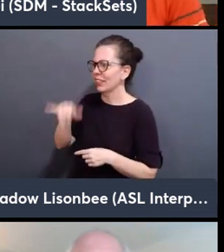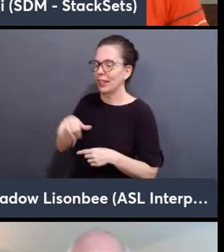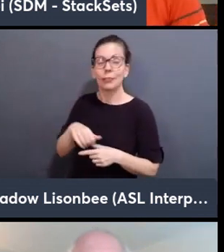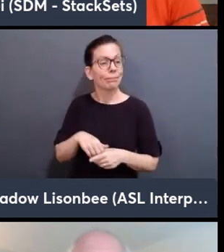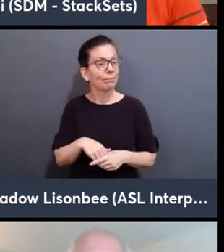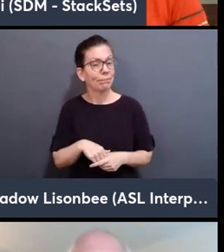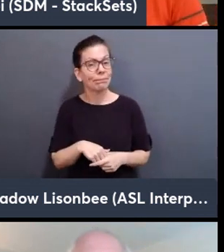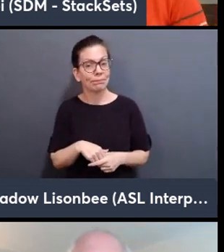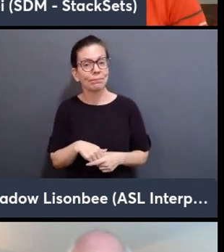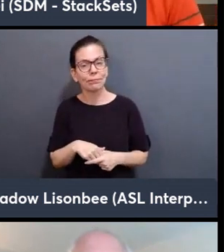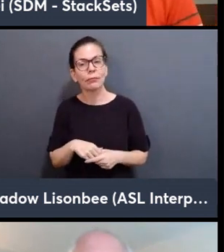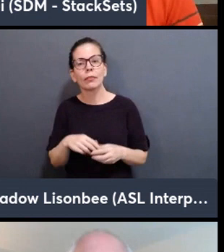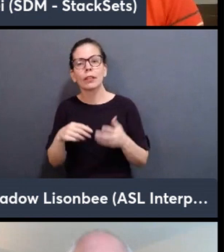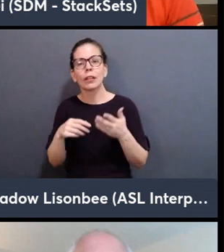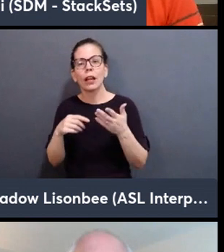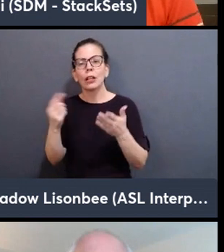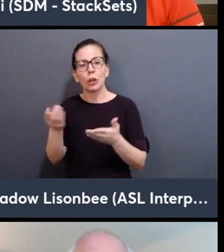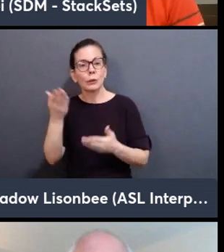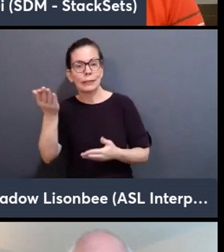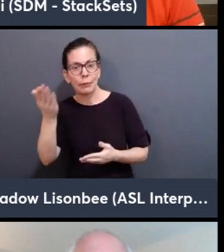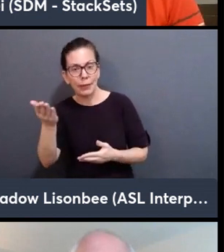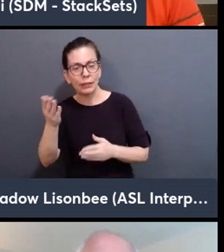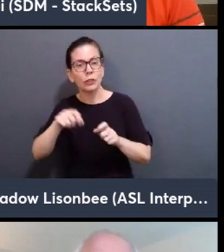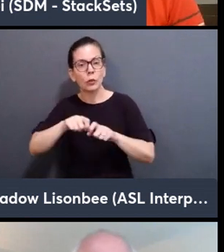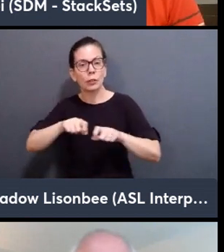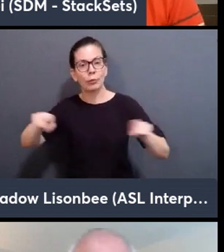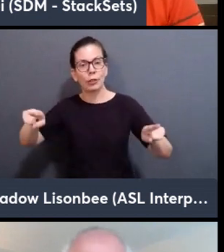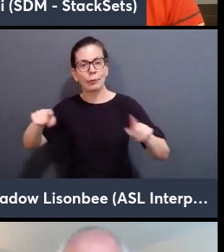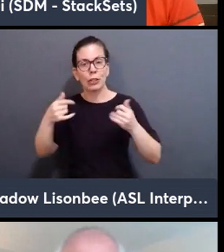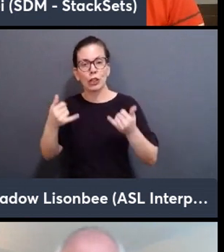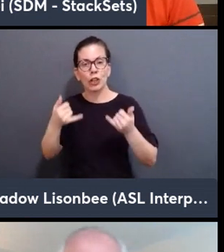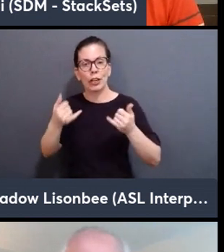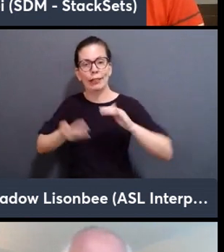So we can see that the deployment is currently running